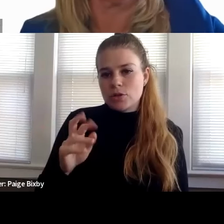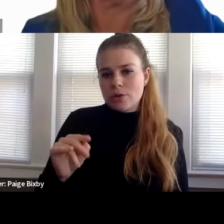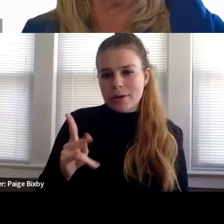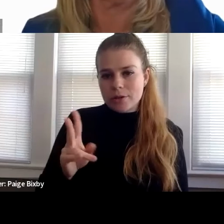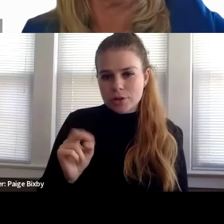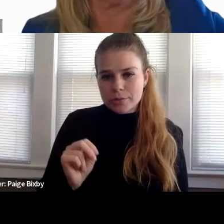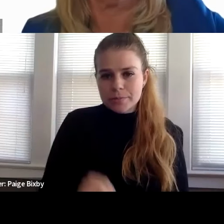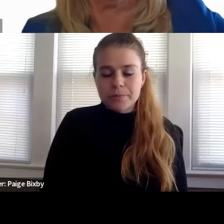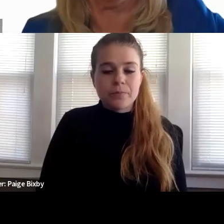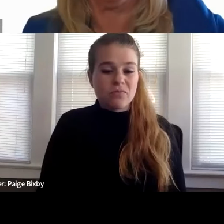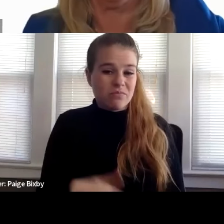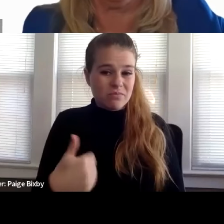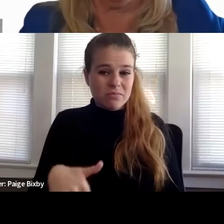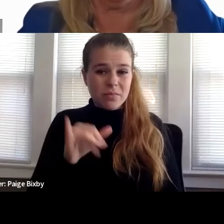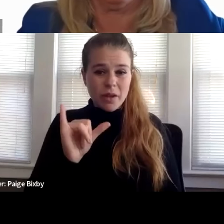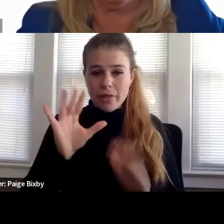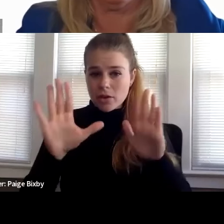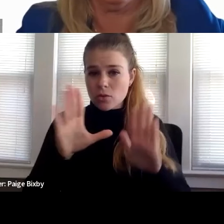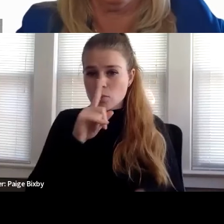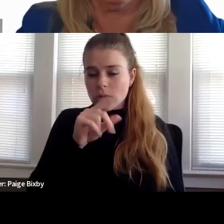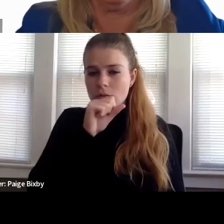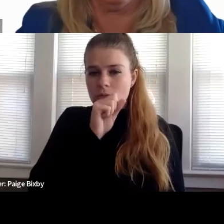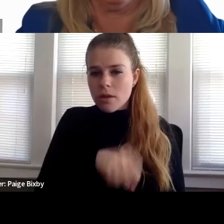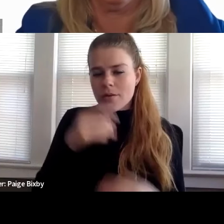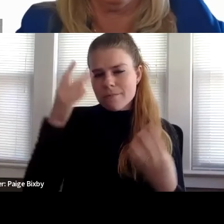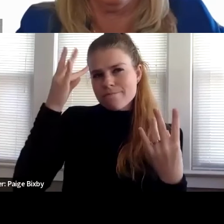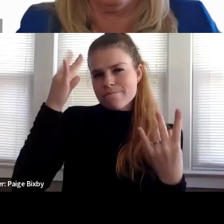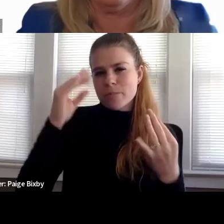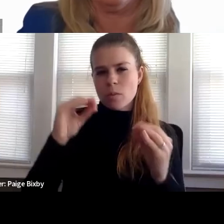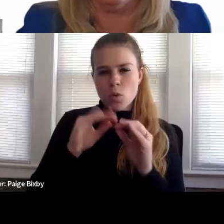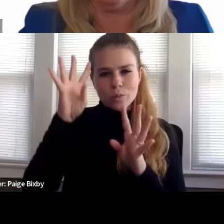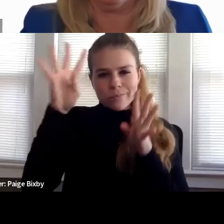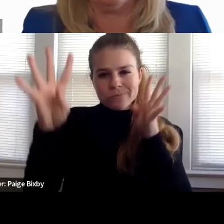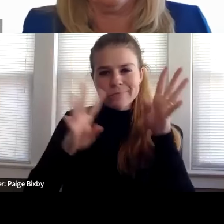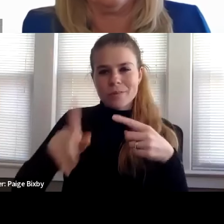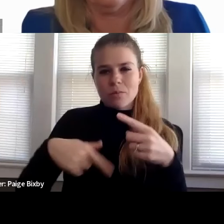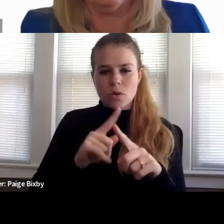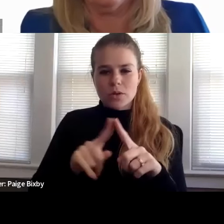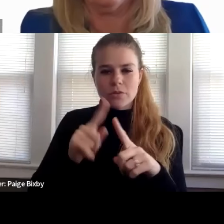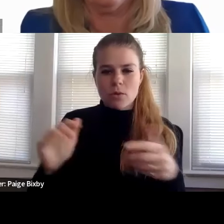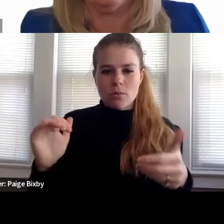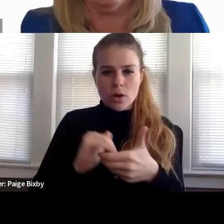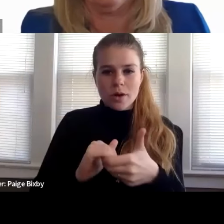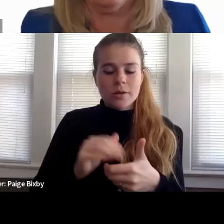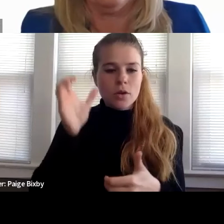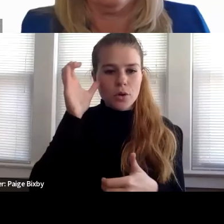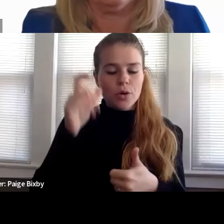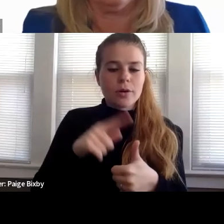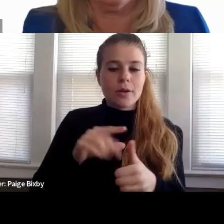That's great, really thinking outside the box on what those different partnerships, I heard family first, I heard,